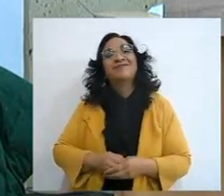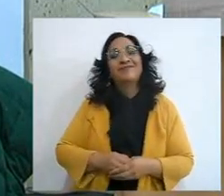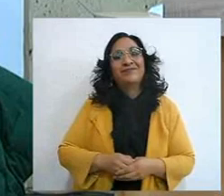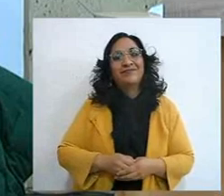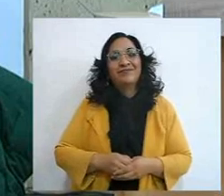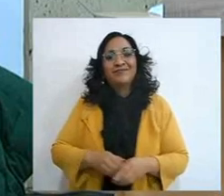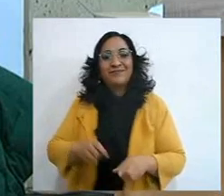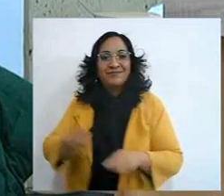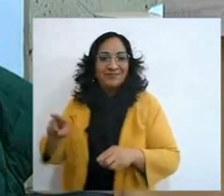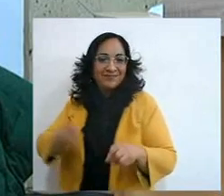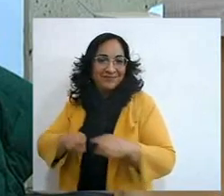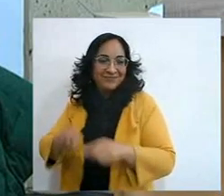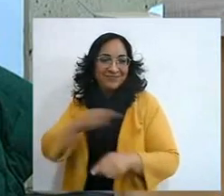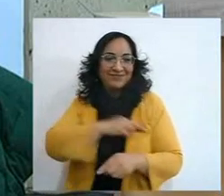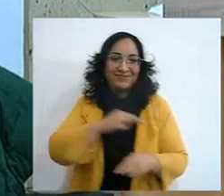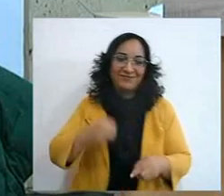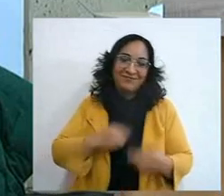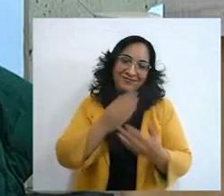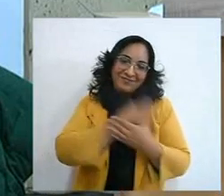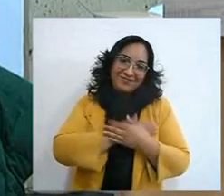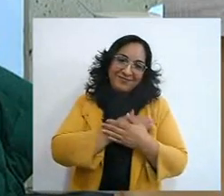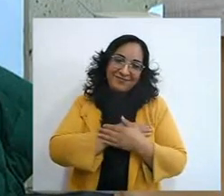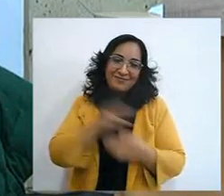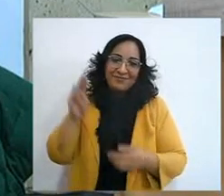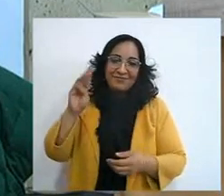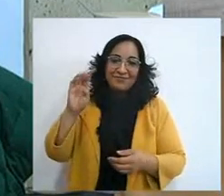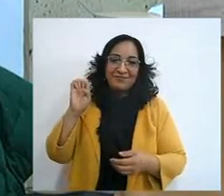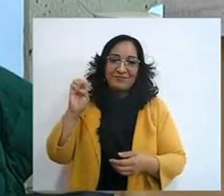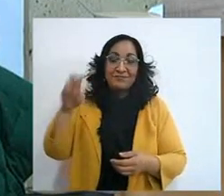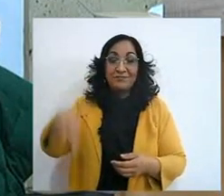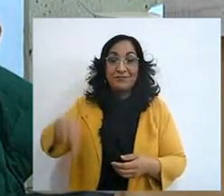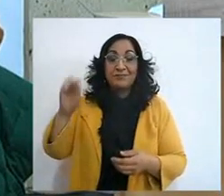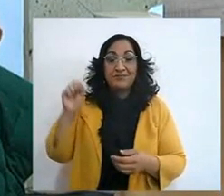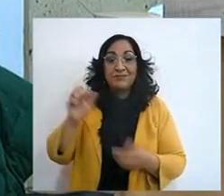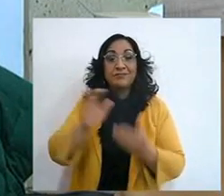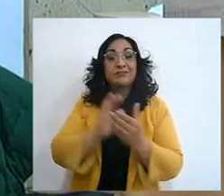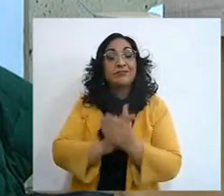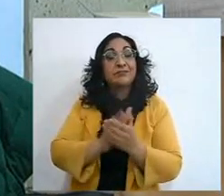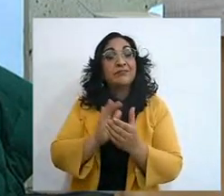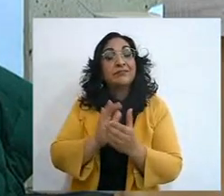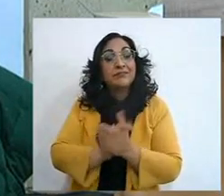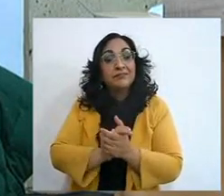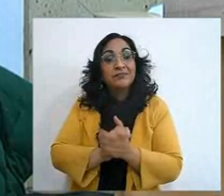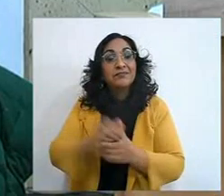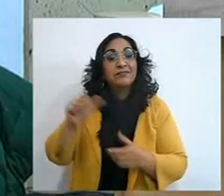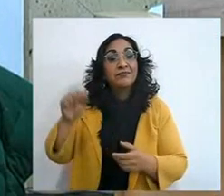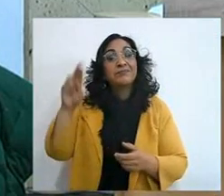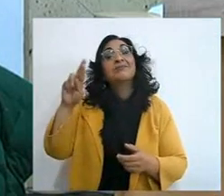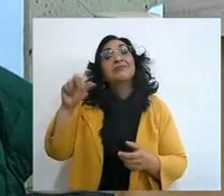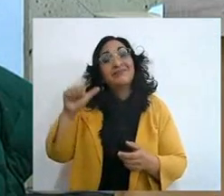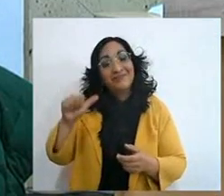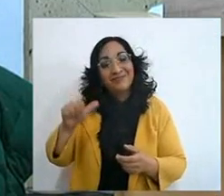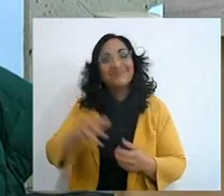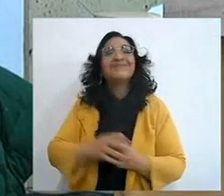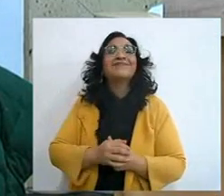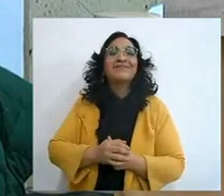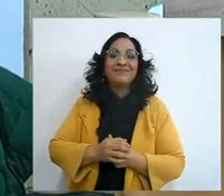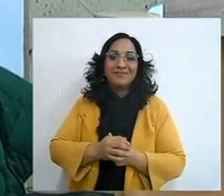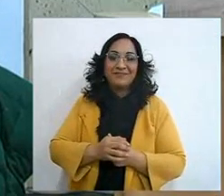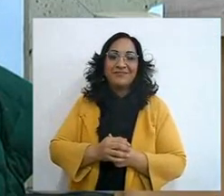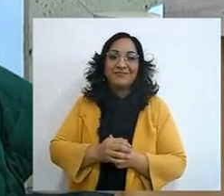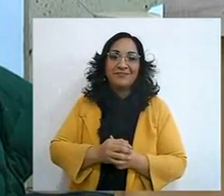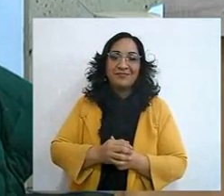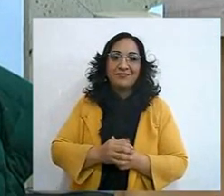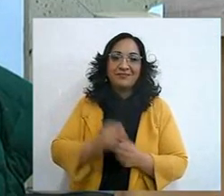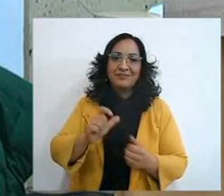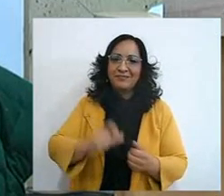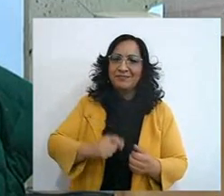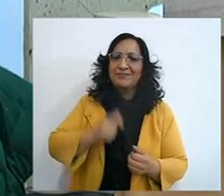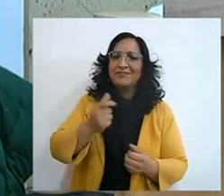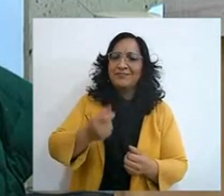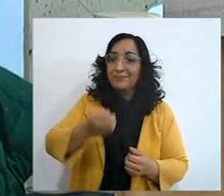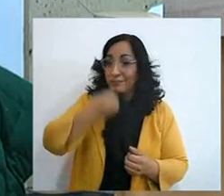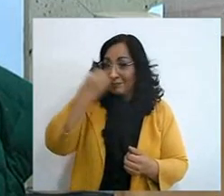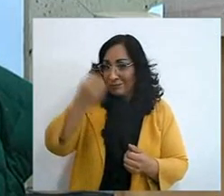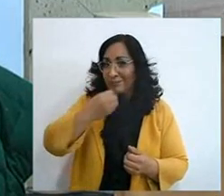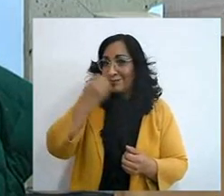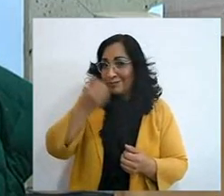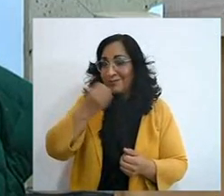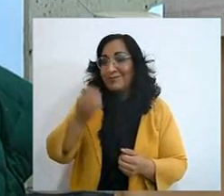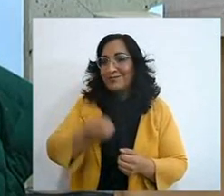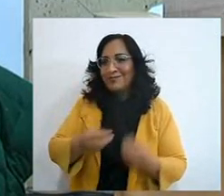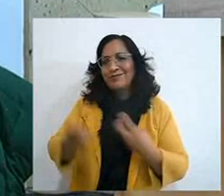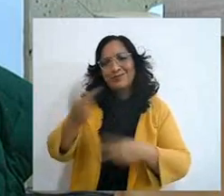our beloved brethen René, husband of teacher Araceli, who has just shared the intercession with us, welcome...